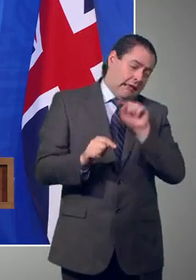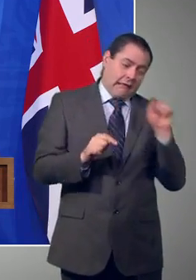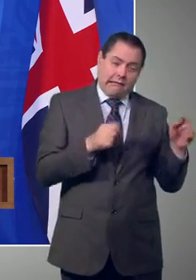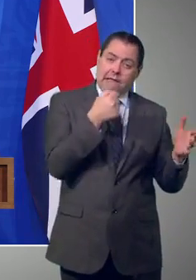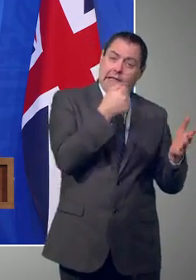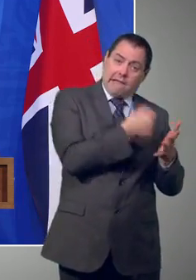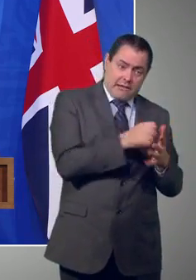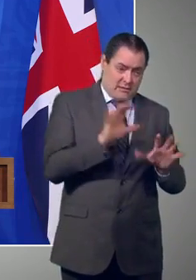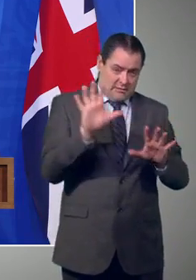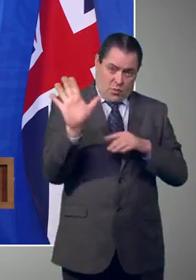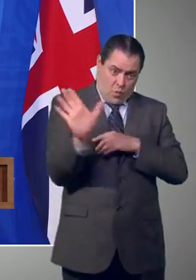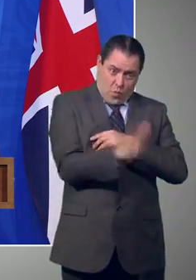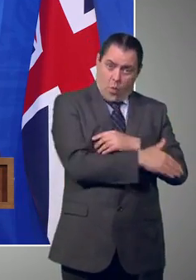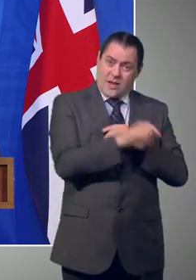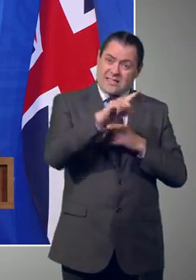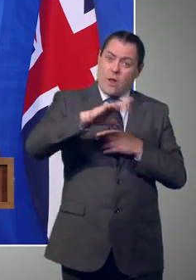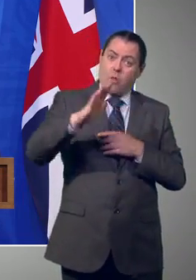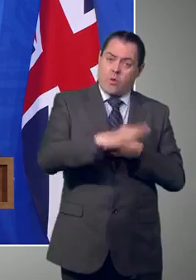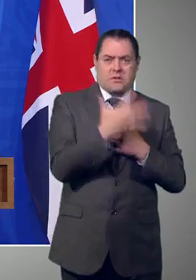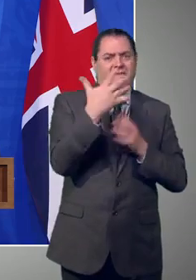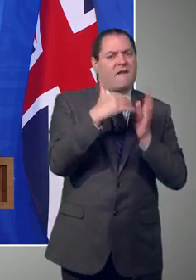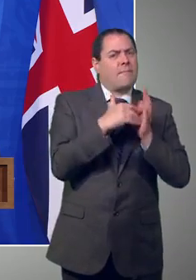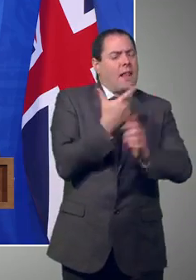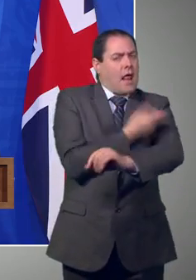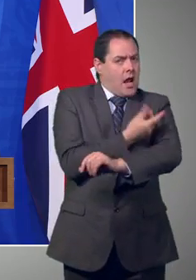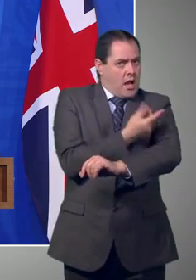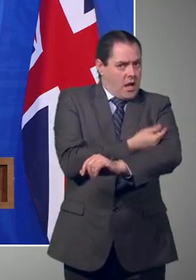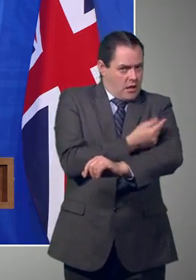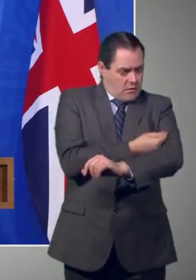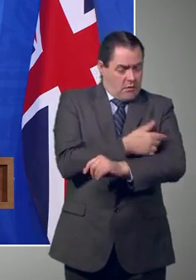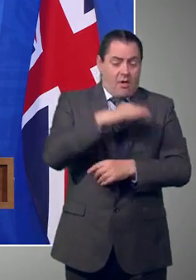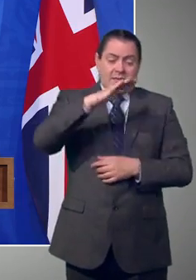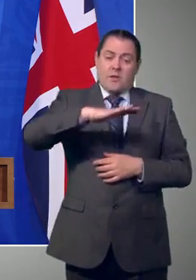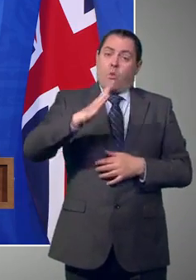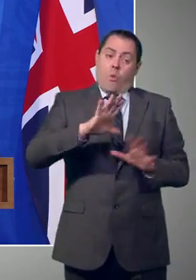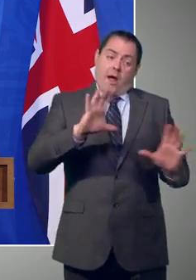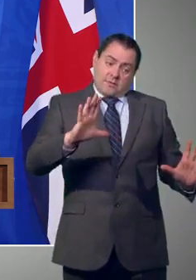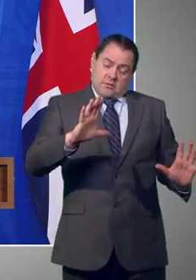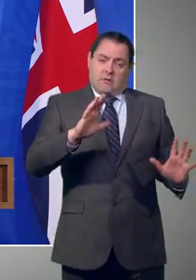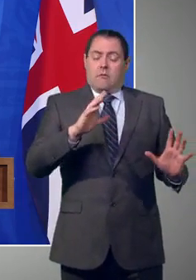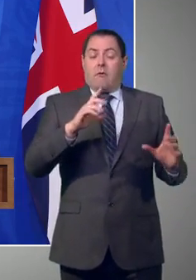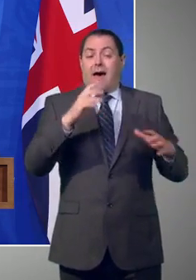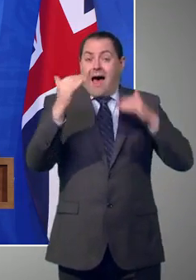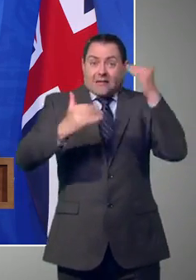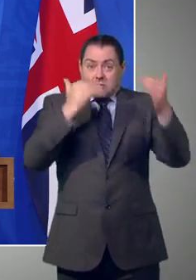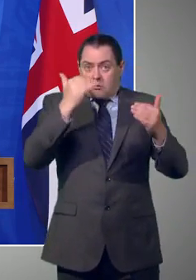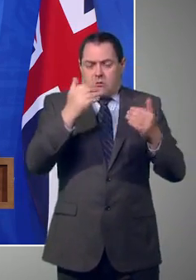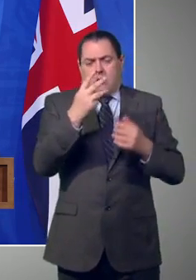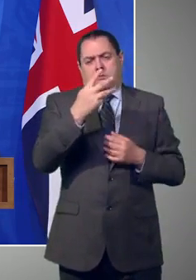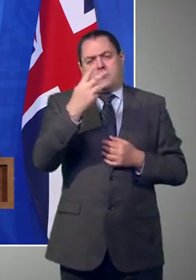Million doses have been delivered three quarters of adults in the southwest have